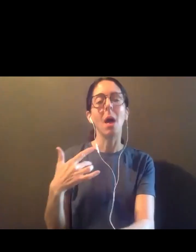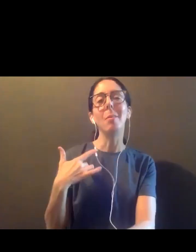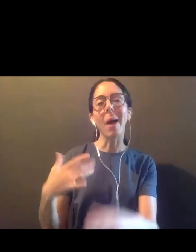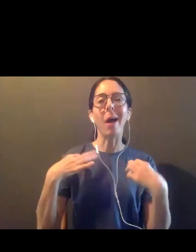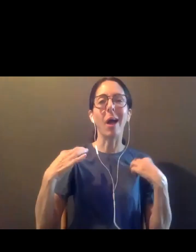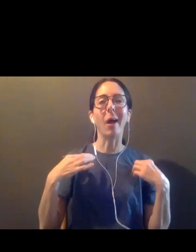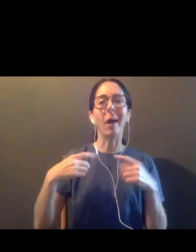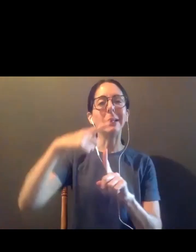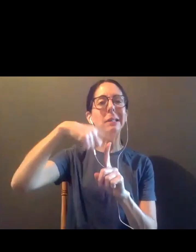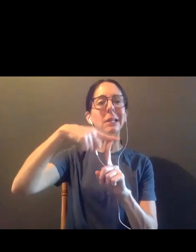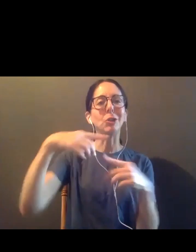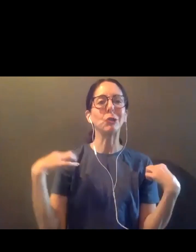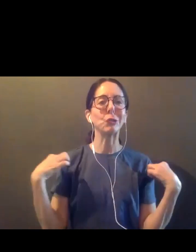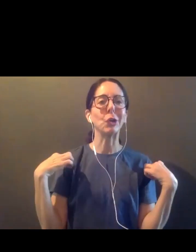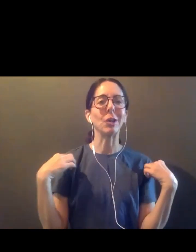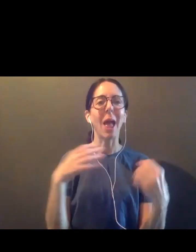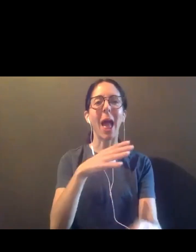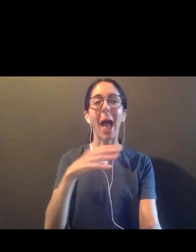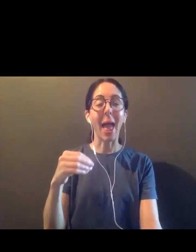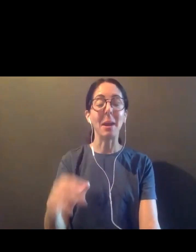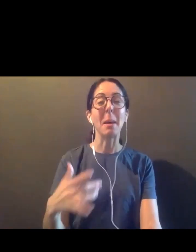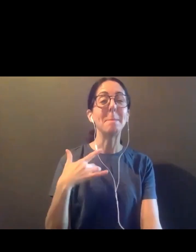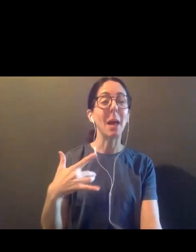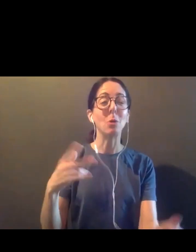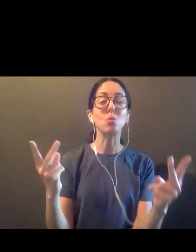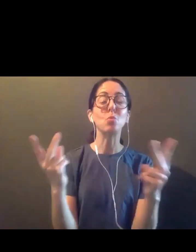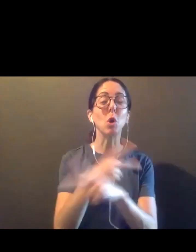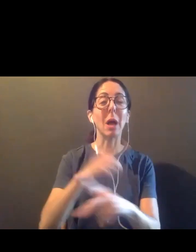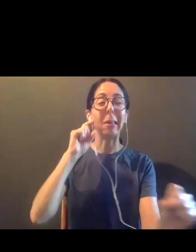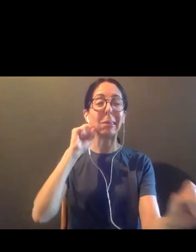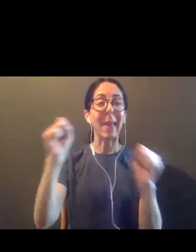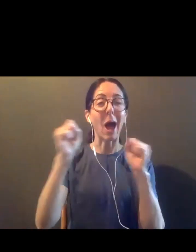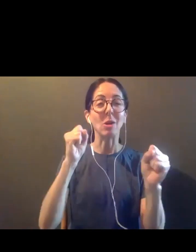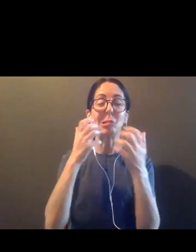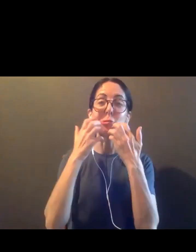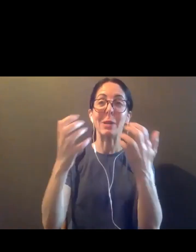T-shirt, and the loudest screaming parent supporting the kids on the sideline of the